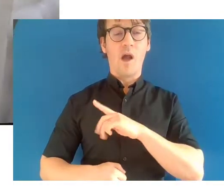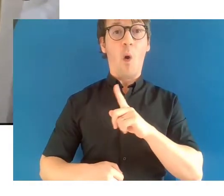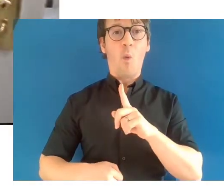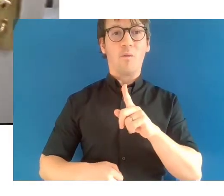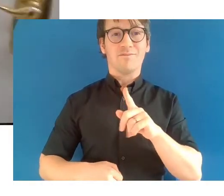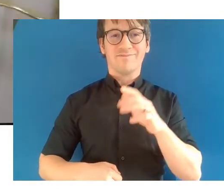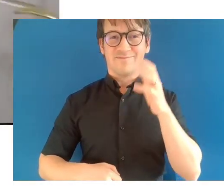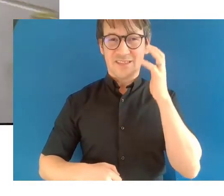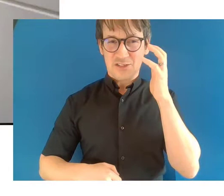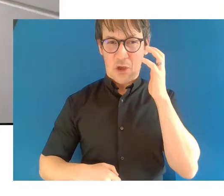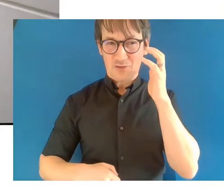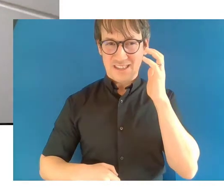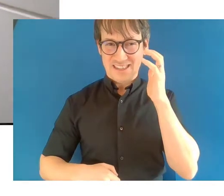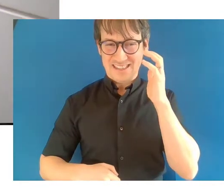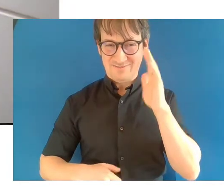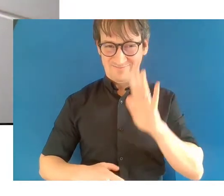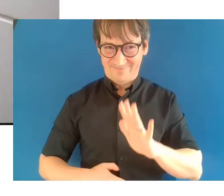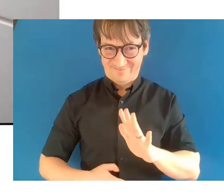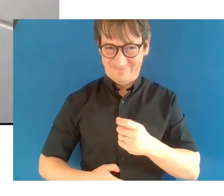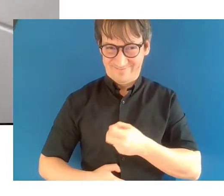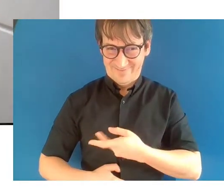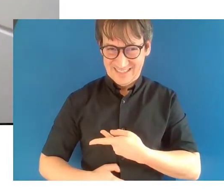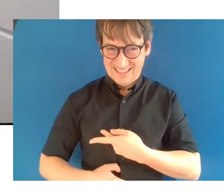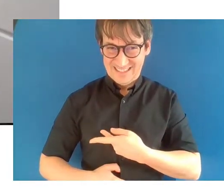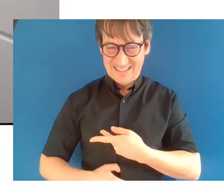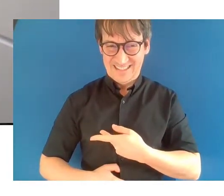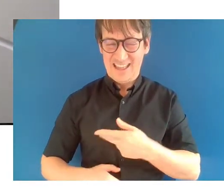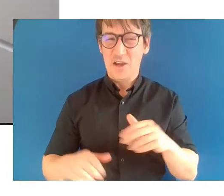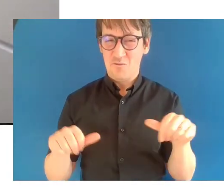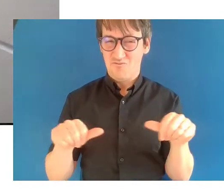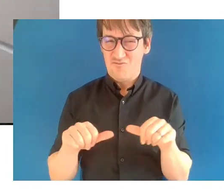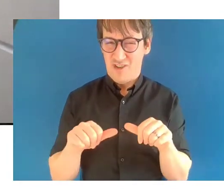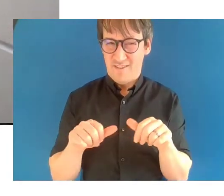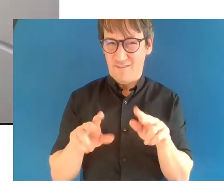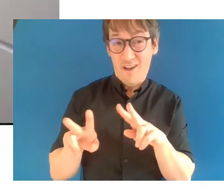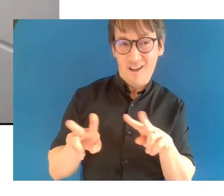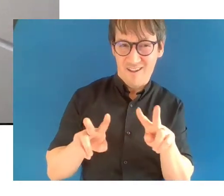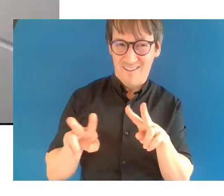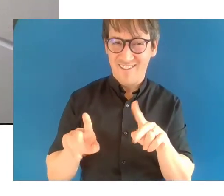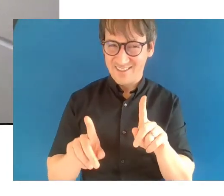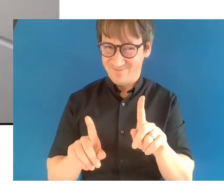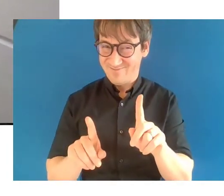The reason we’re going in here - oh, excuse us Mr [Withy 2:11], we’ll only be a moment